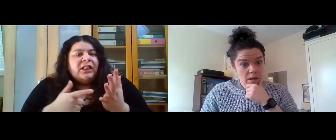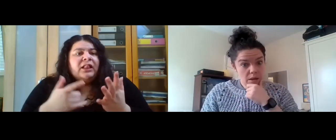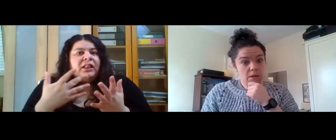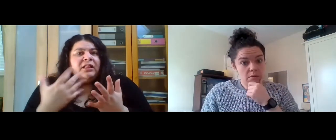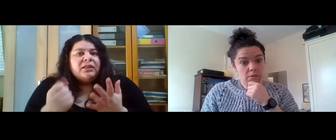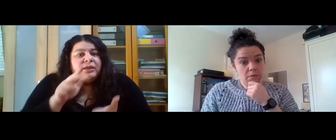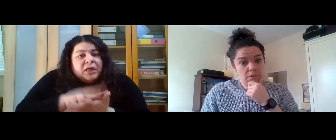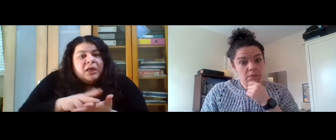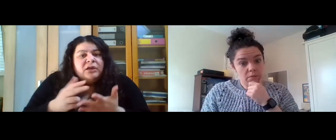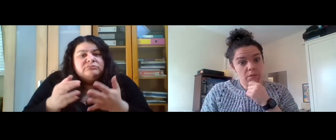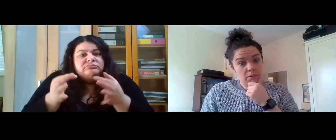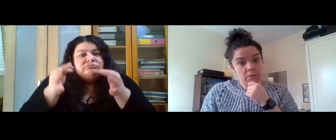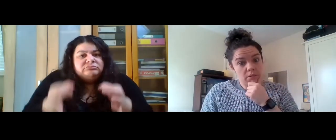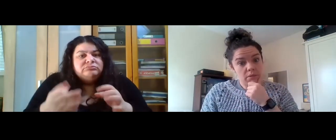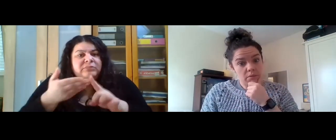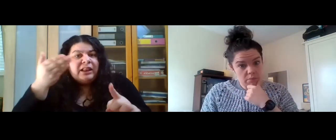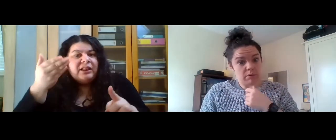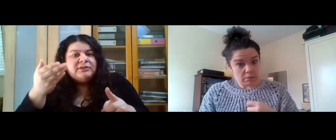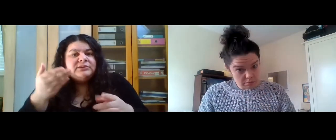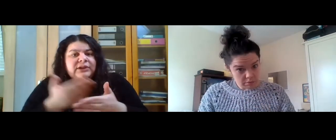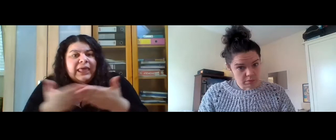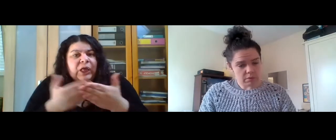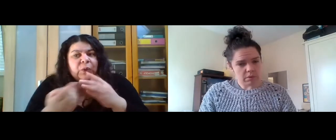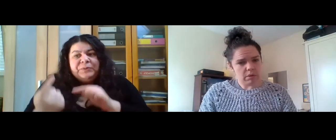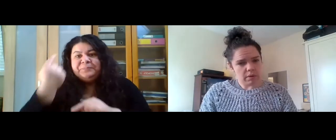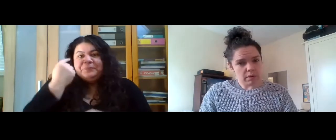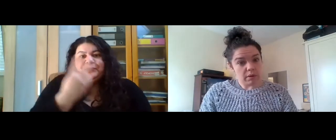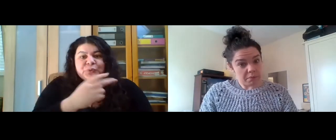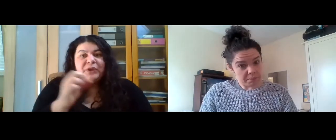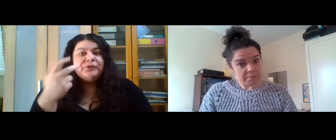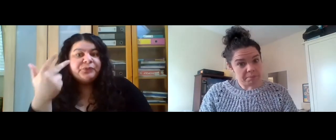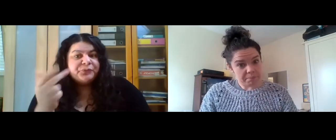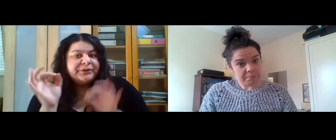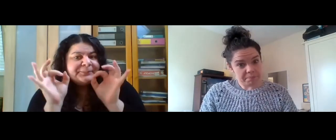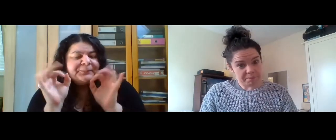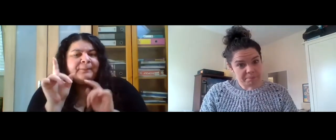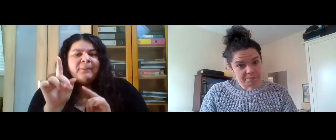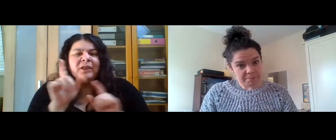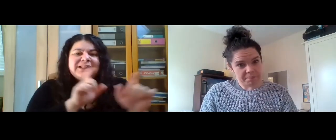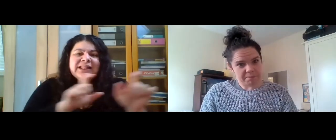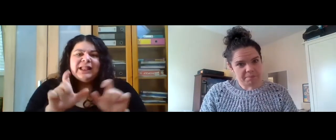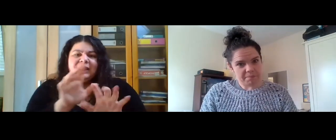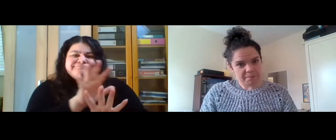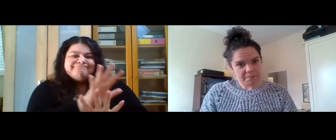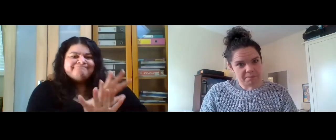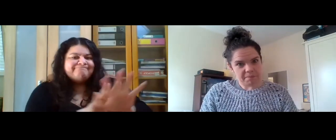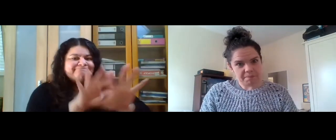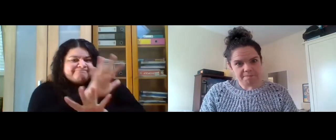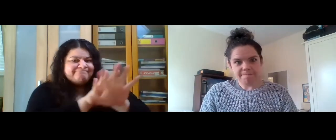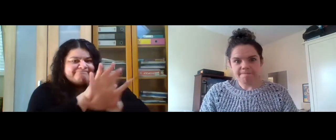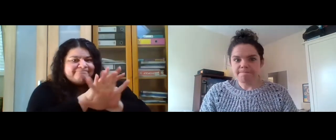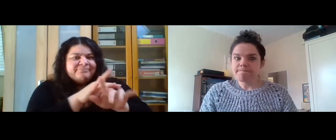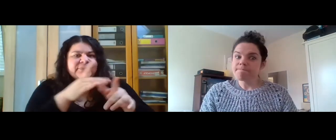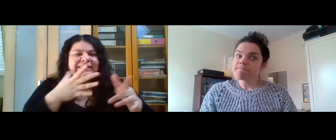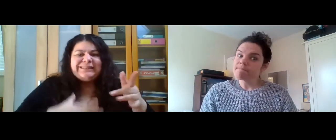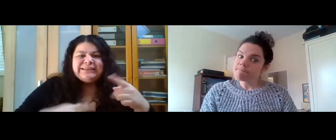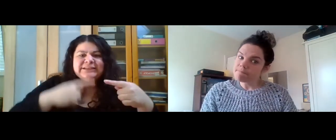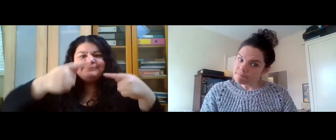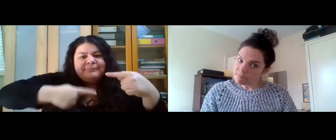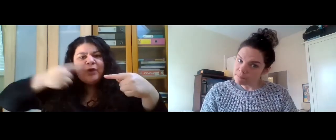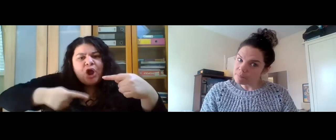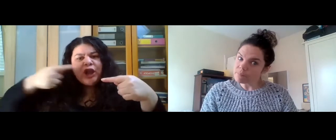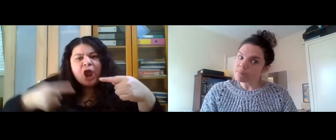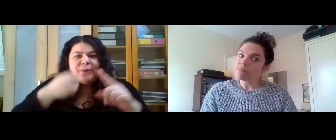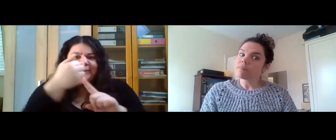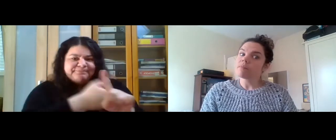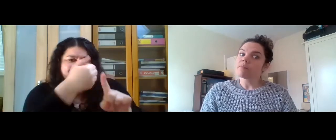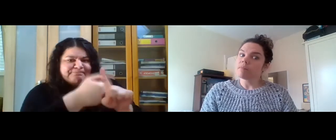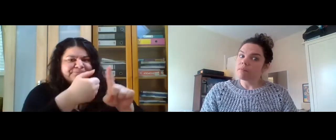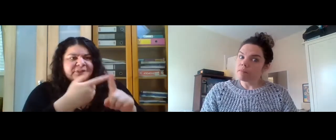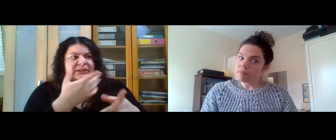BSL was recognised in 2003 but it's all still very vague and the campaign is ongoing.